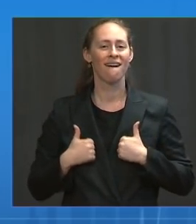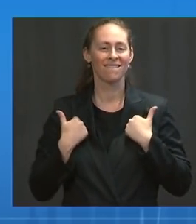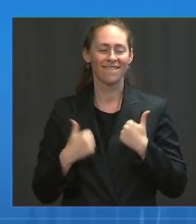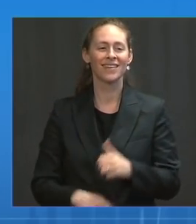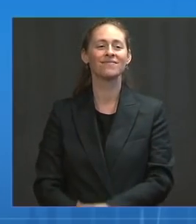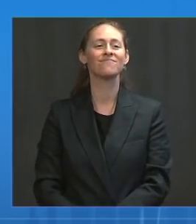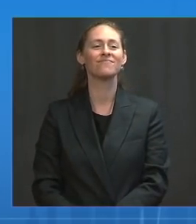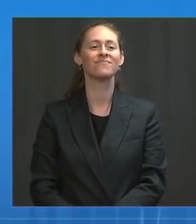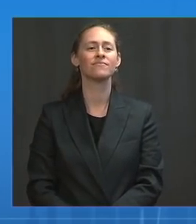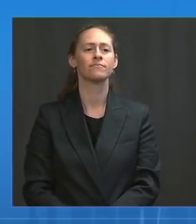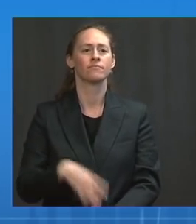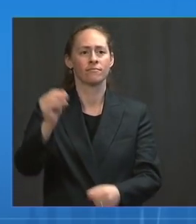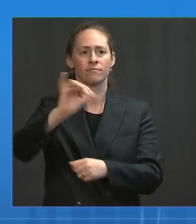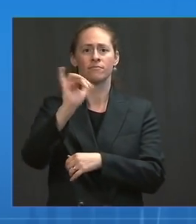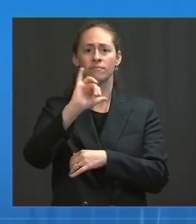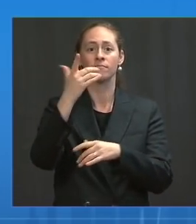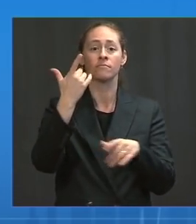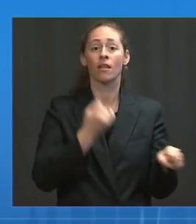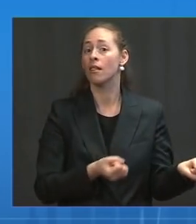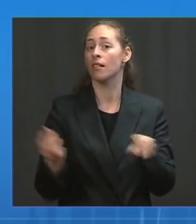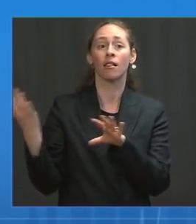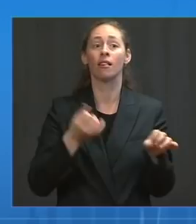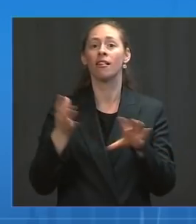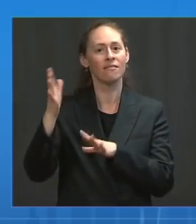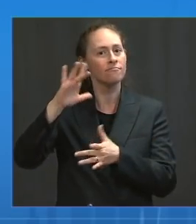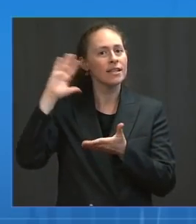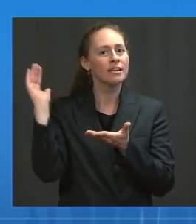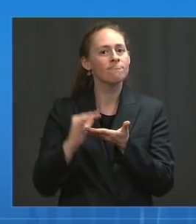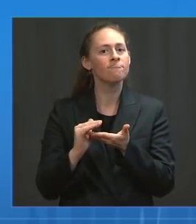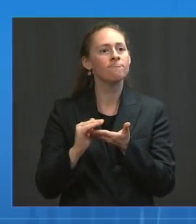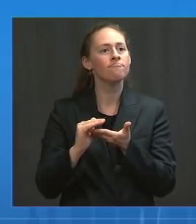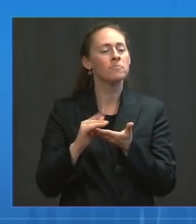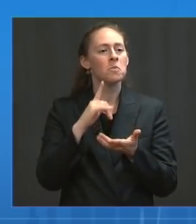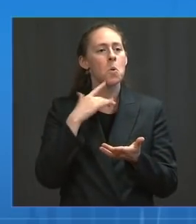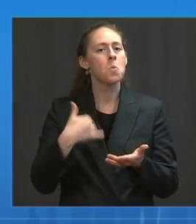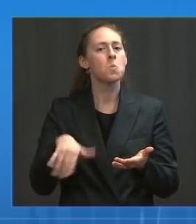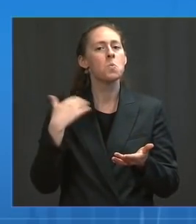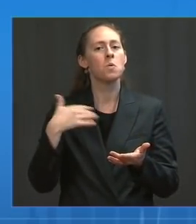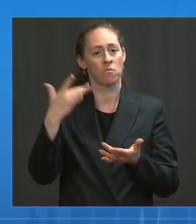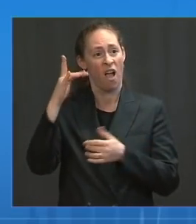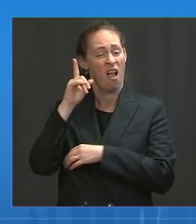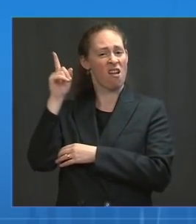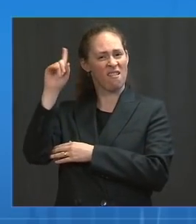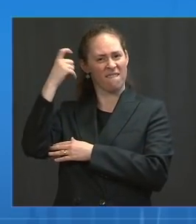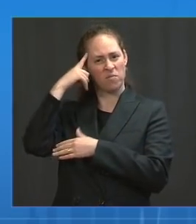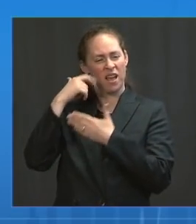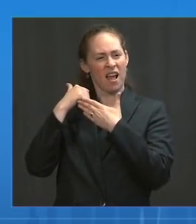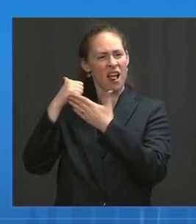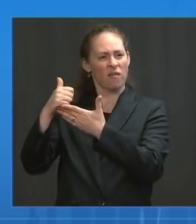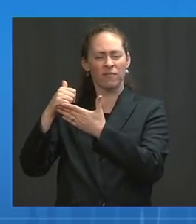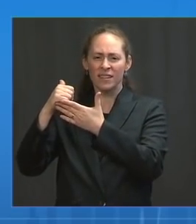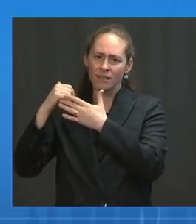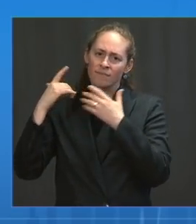This is further evidence that our whole of government strategy is working, and has prevented significant further tragedy